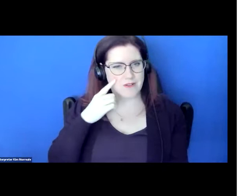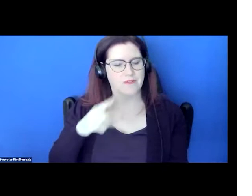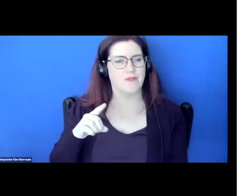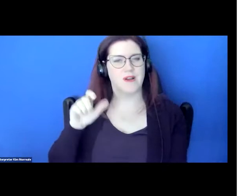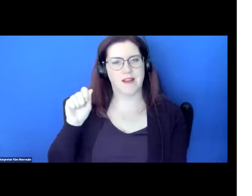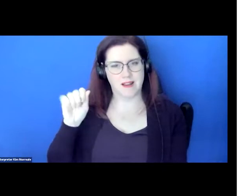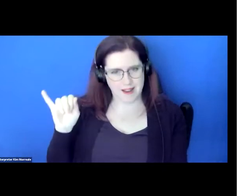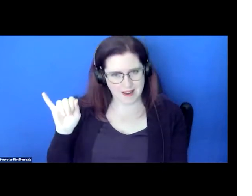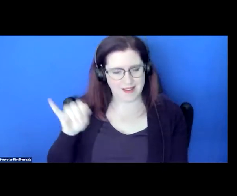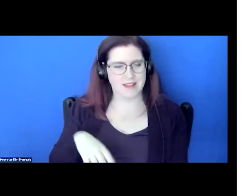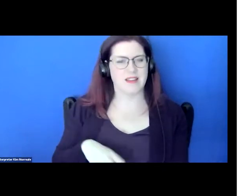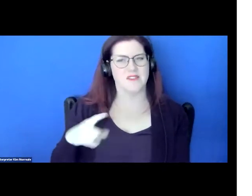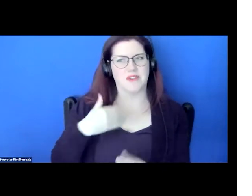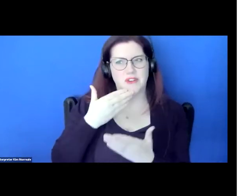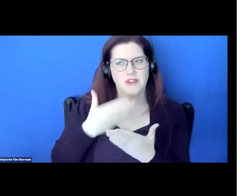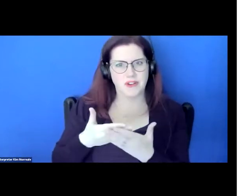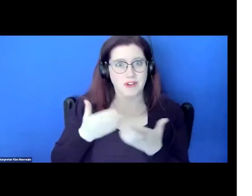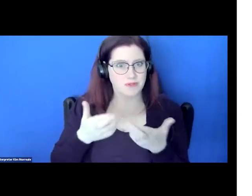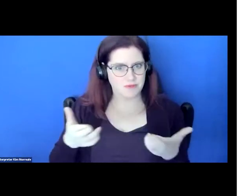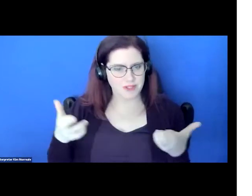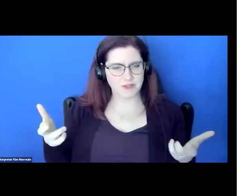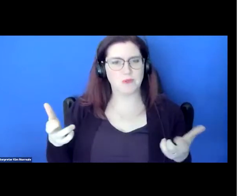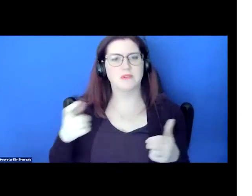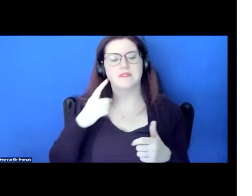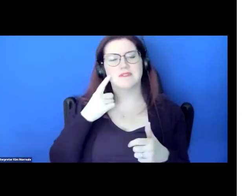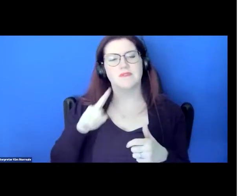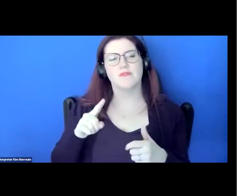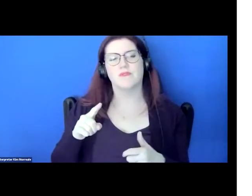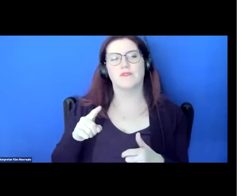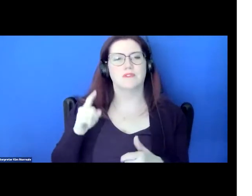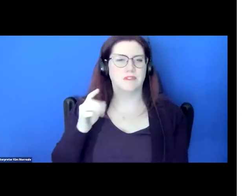They have a really good resource that is tribal 101 of sorts